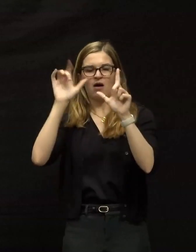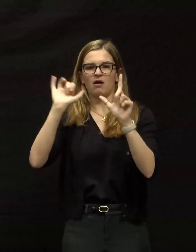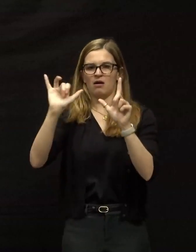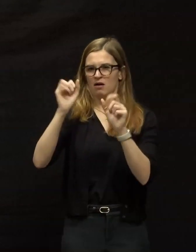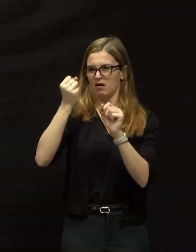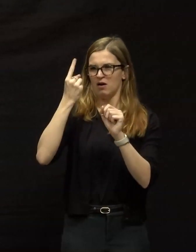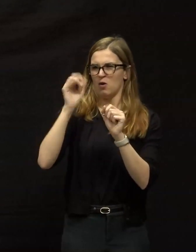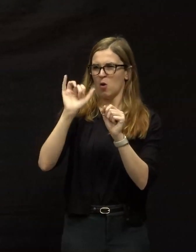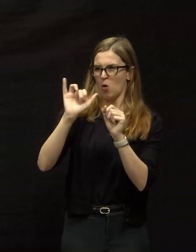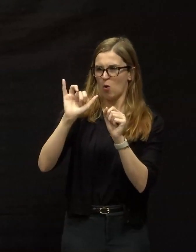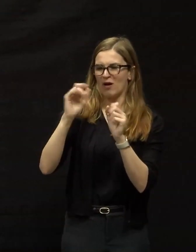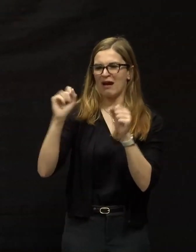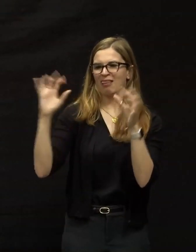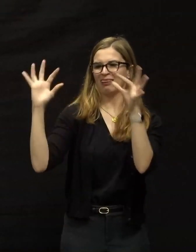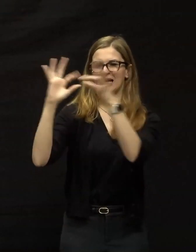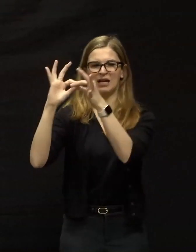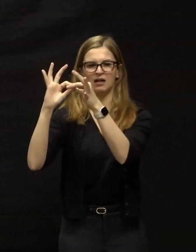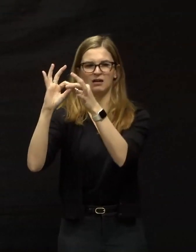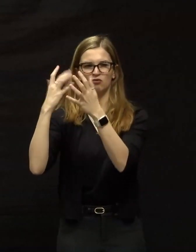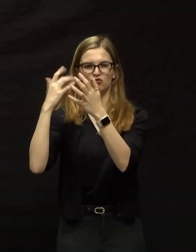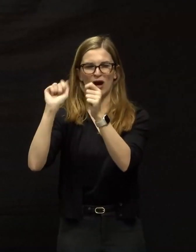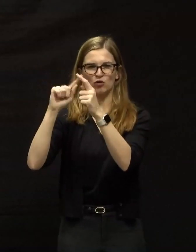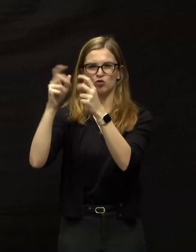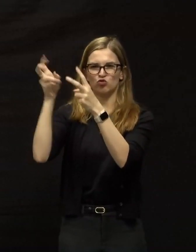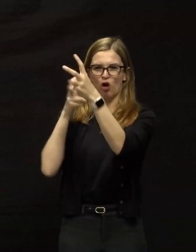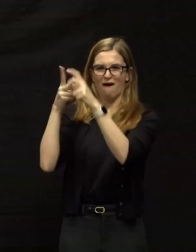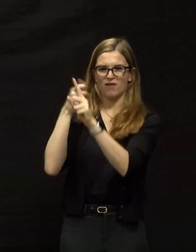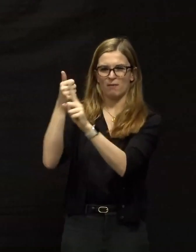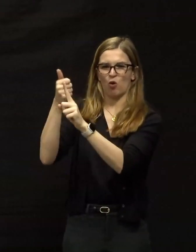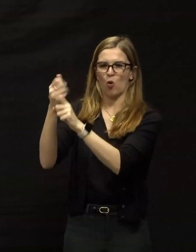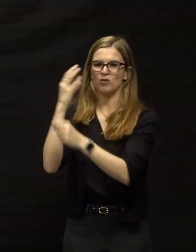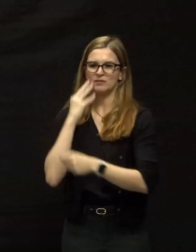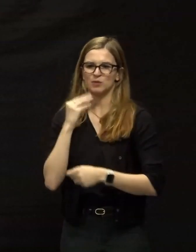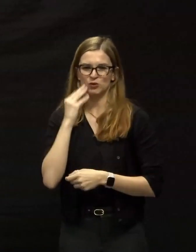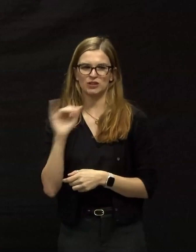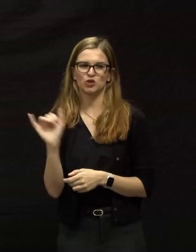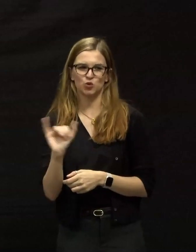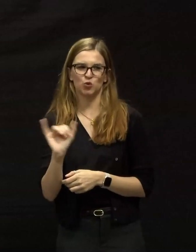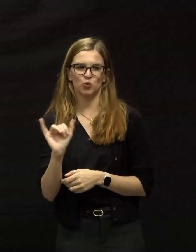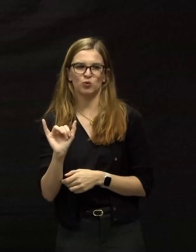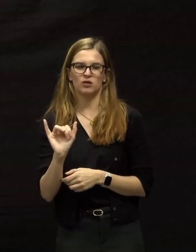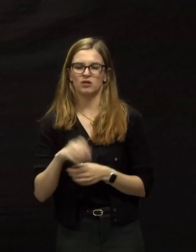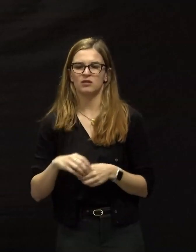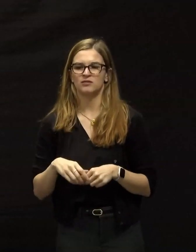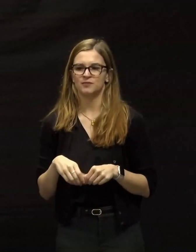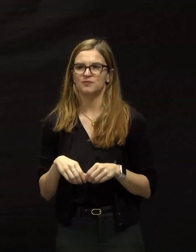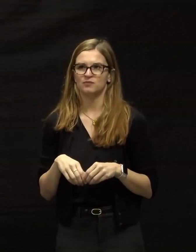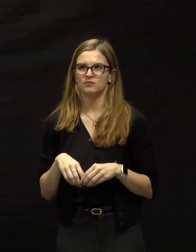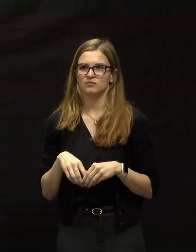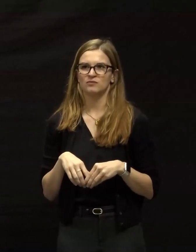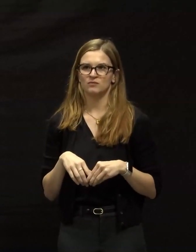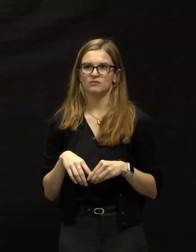So we wanna be able to reframe these things for these kids so that they can draw information and really have access